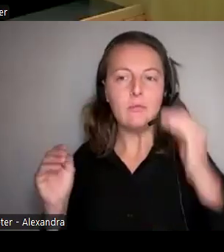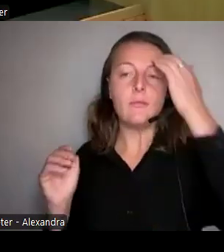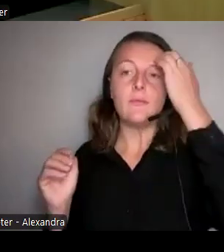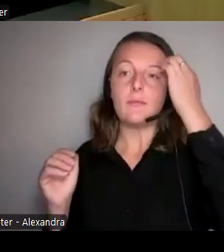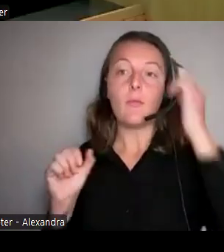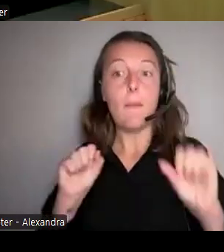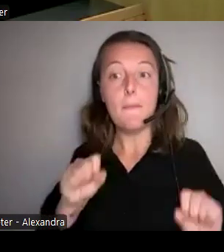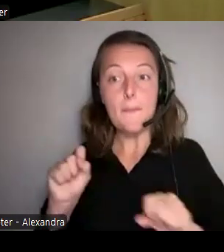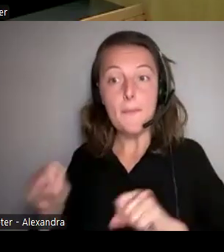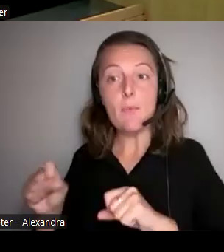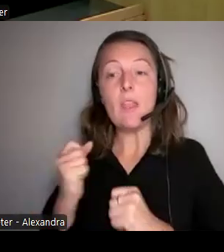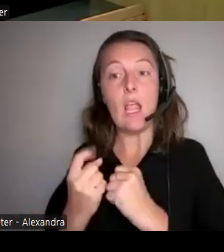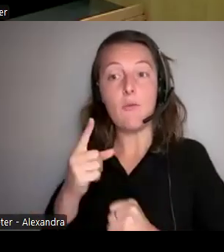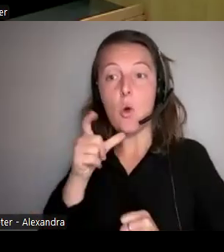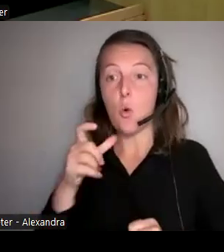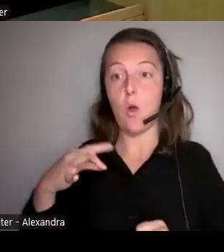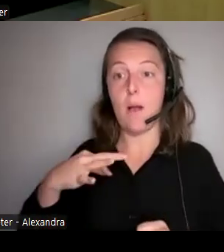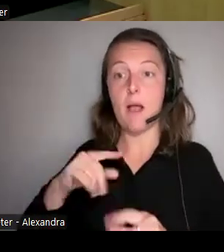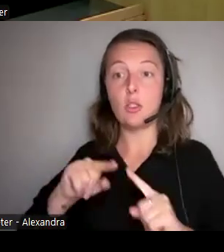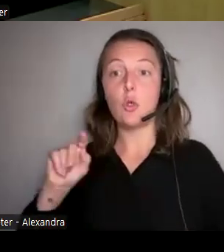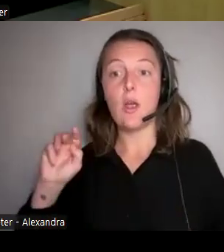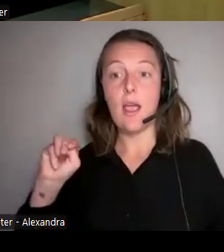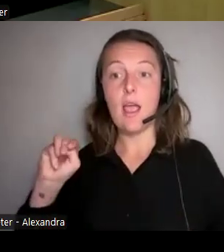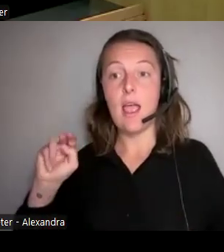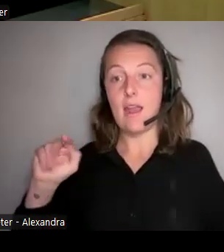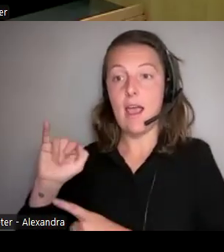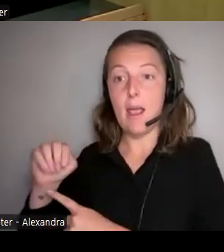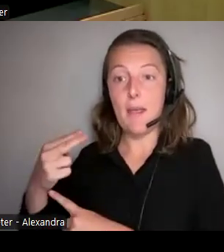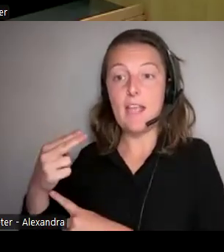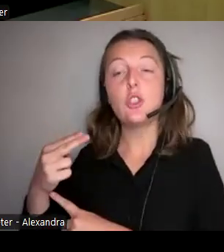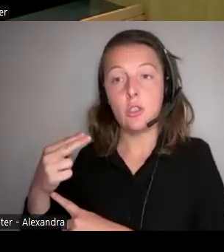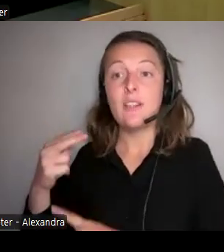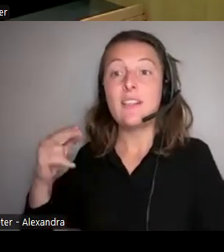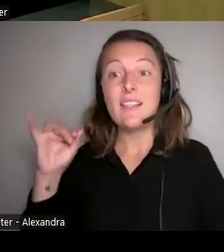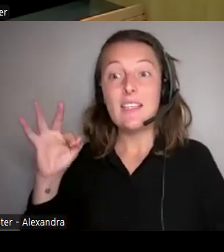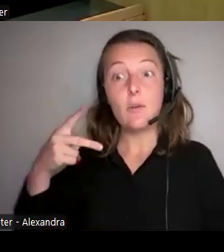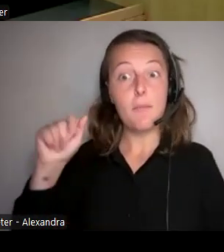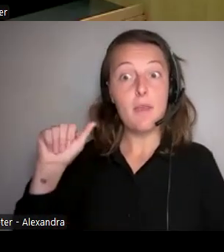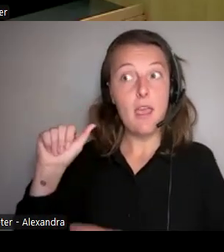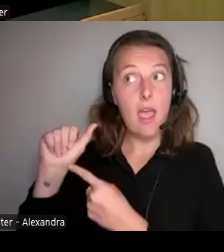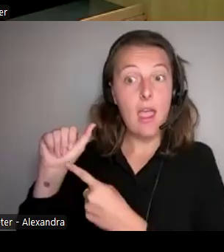all likelihood, everybody who applies to NIMH should just if the PA is still up there, if the